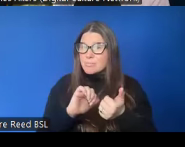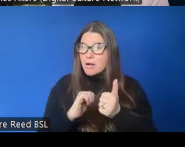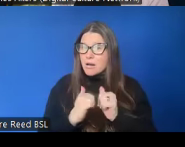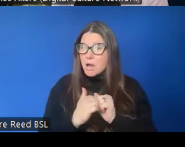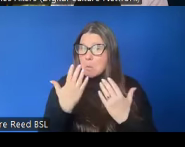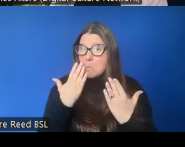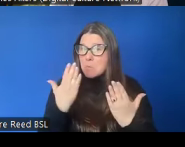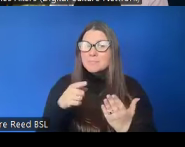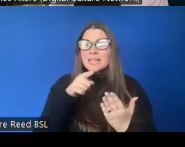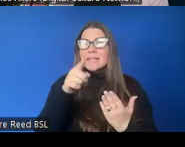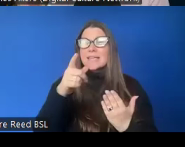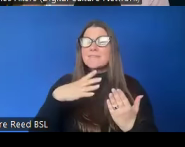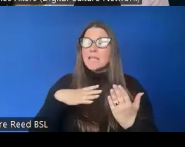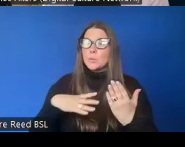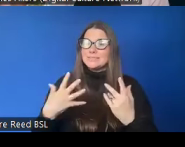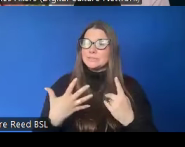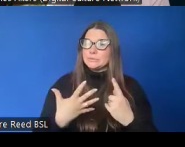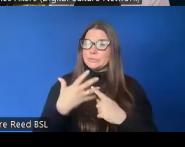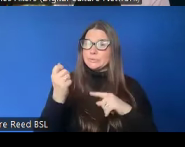they would have to go and rifle through this,